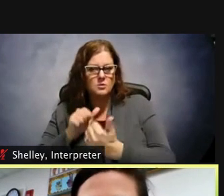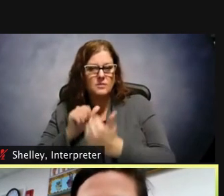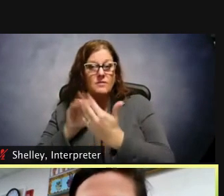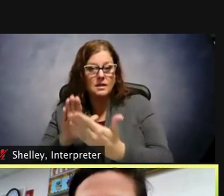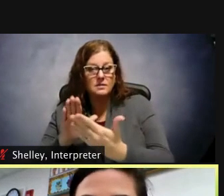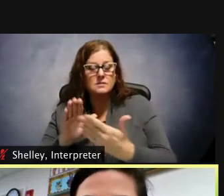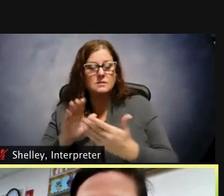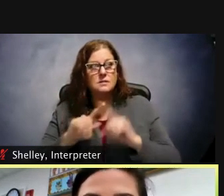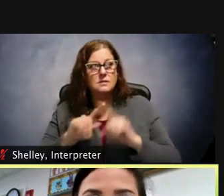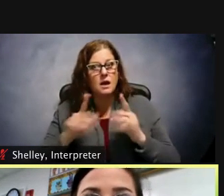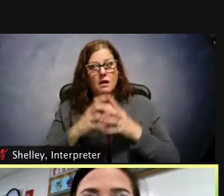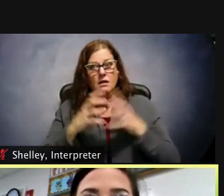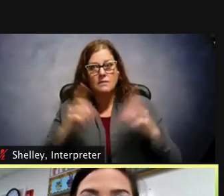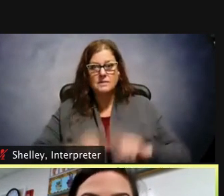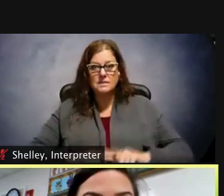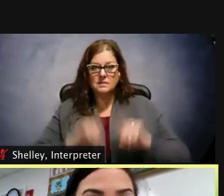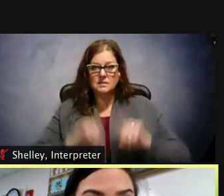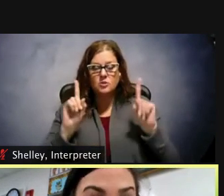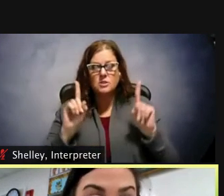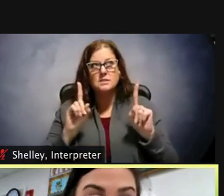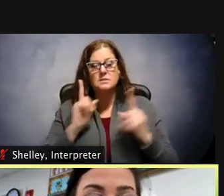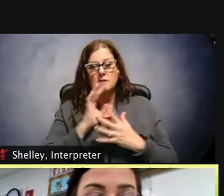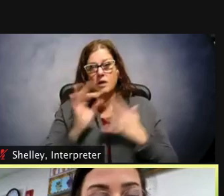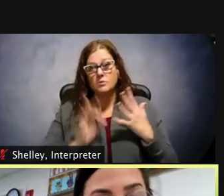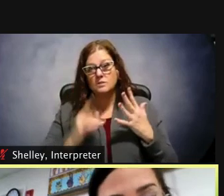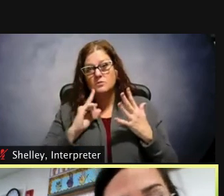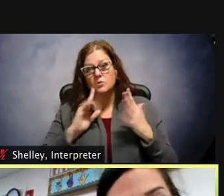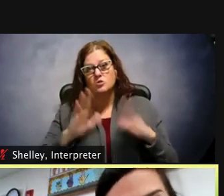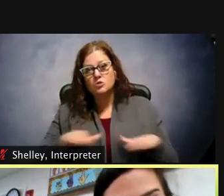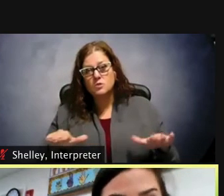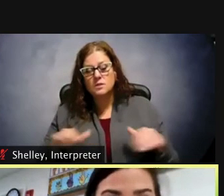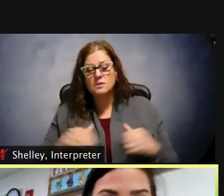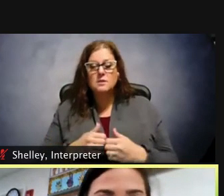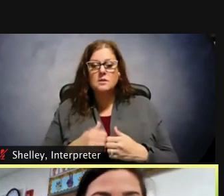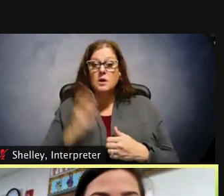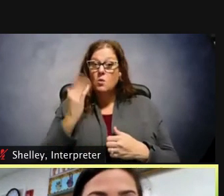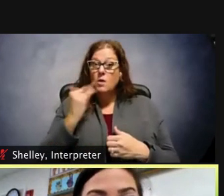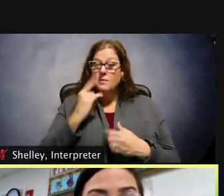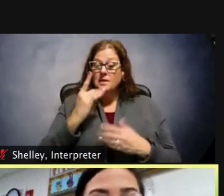a lot of different options for the children. And that's why I'm excited to talk about LRE